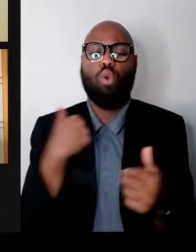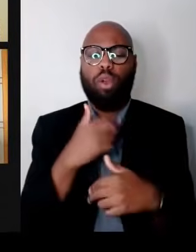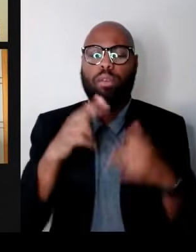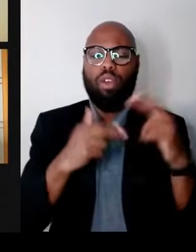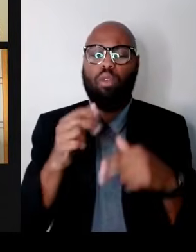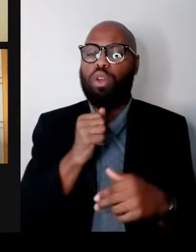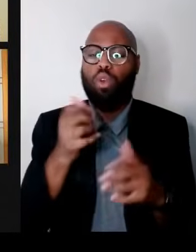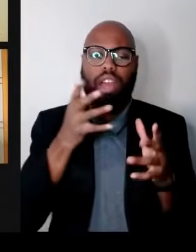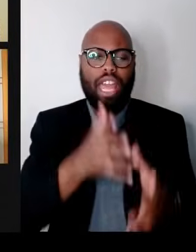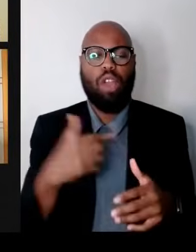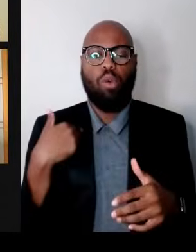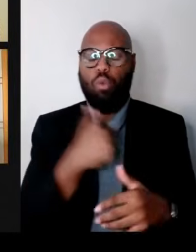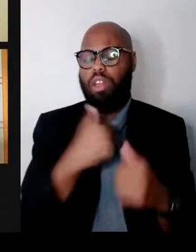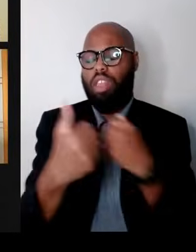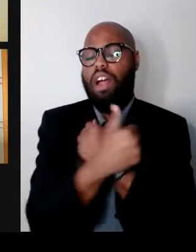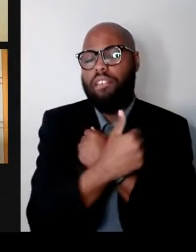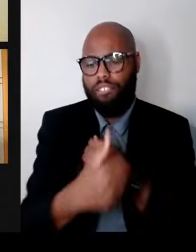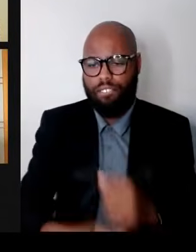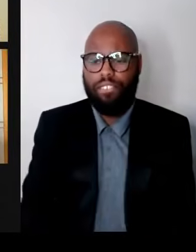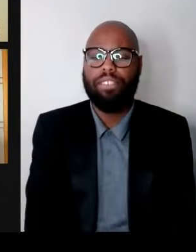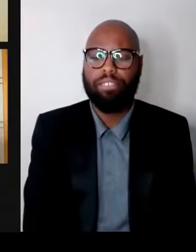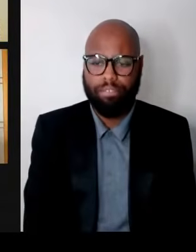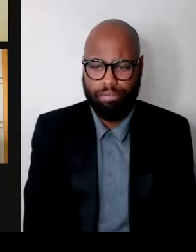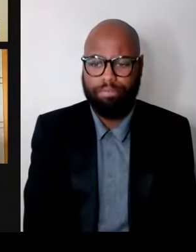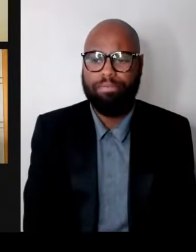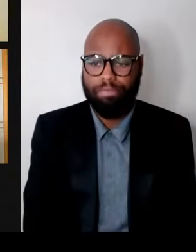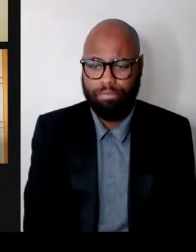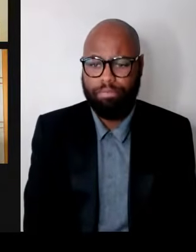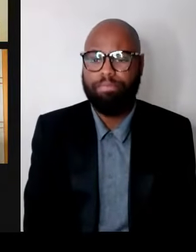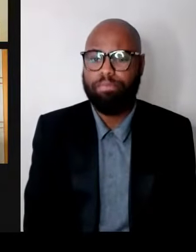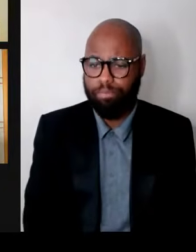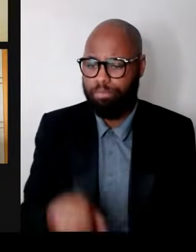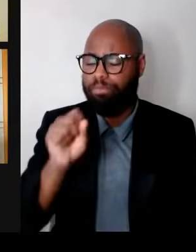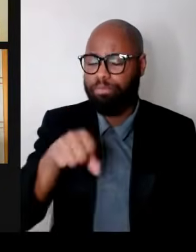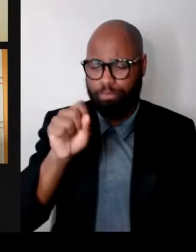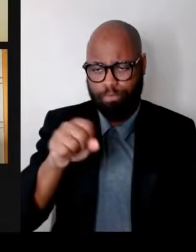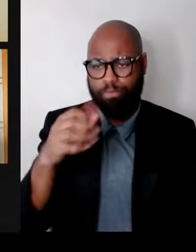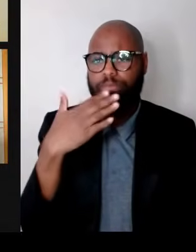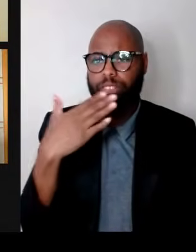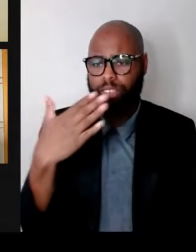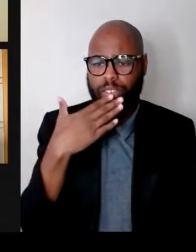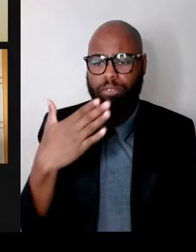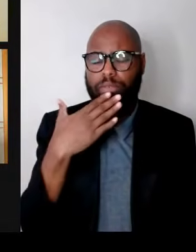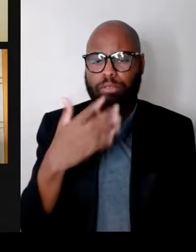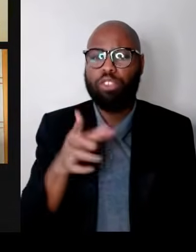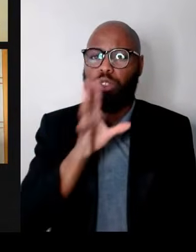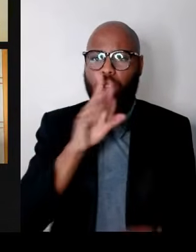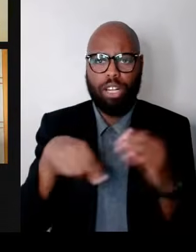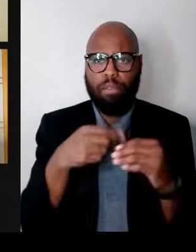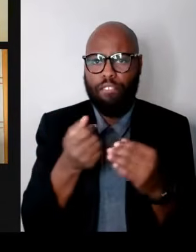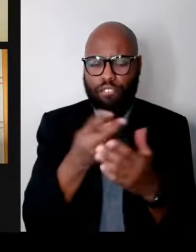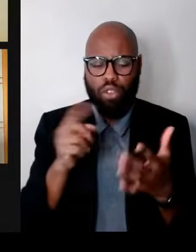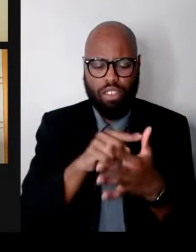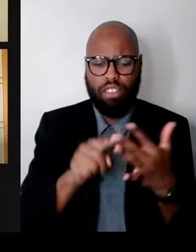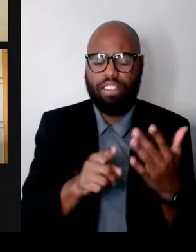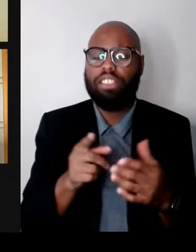Mm-hmm, mm-hmm. Thank you. You touched on a couple of things there, both of you, that I wanna dig into